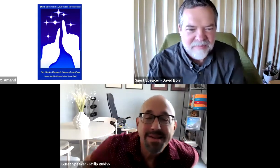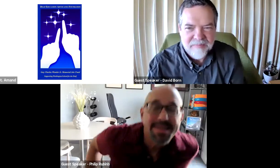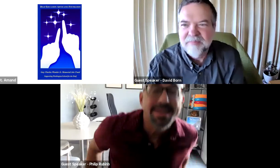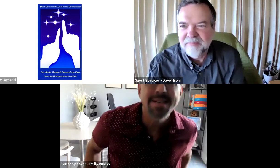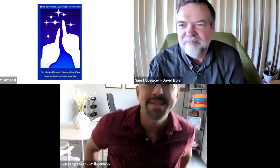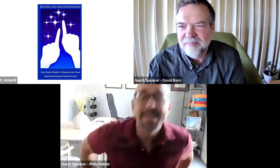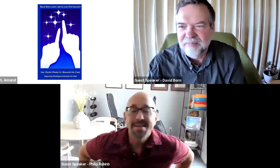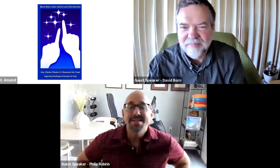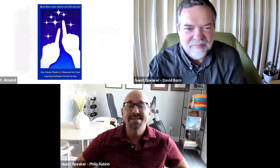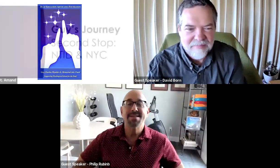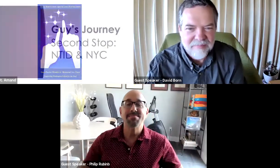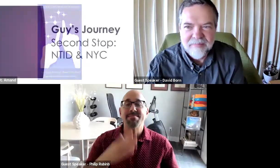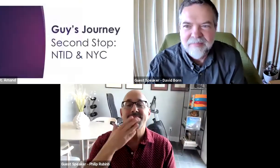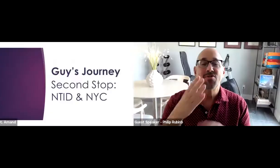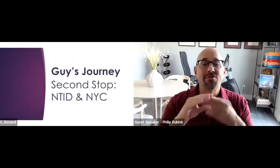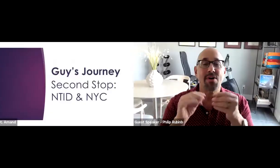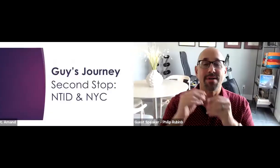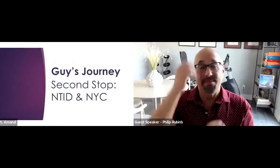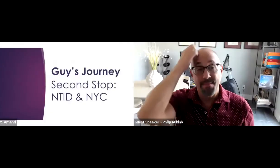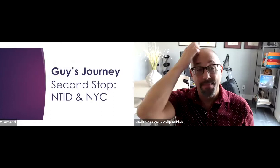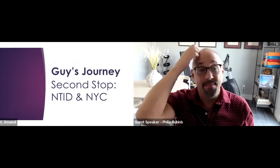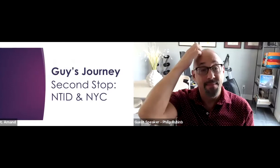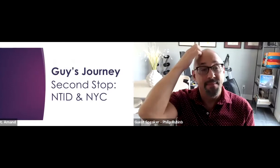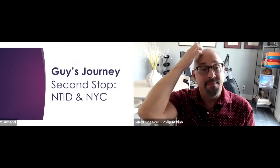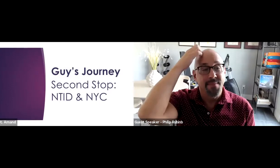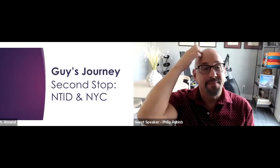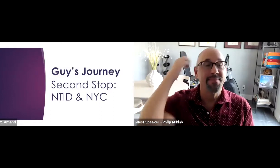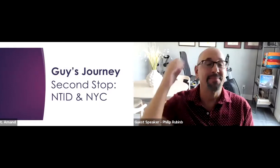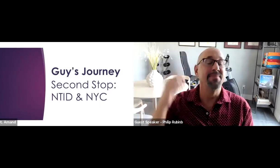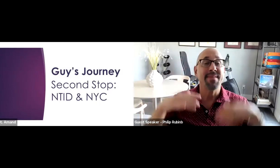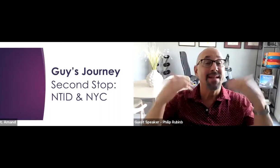Philip: Thank you so much, David, so...